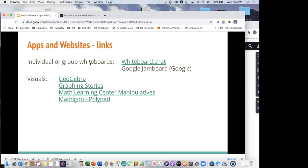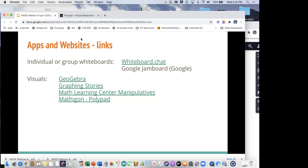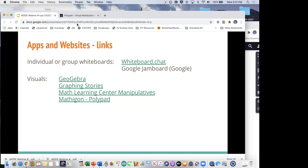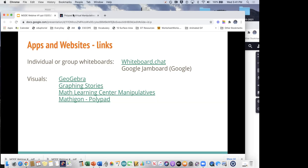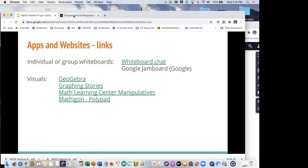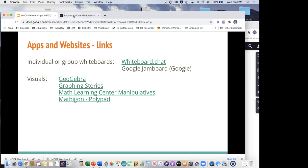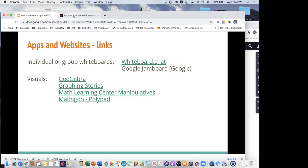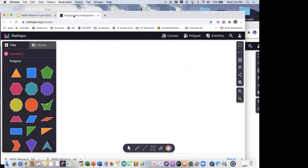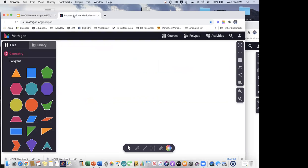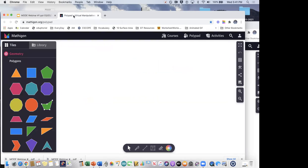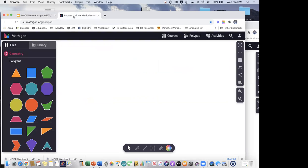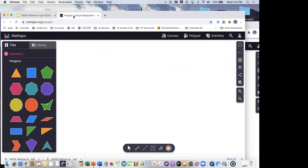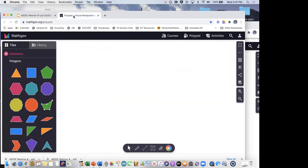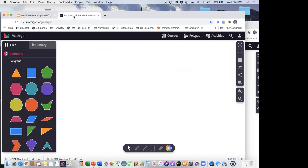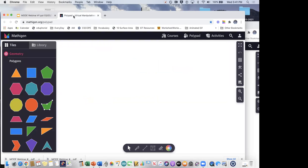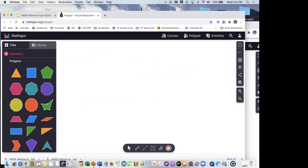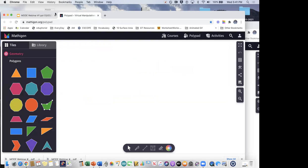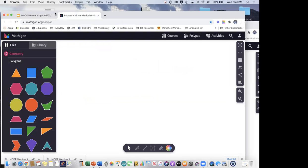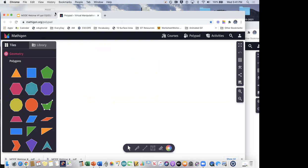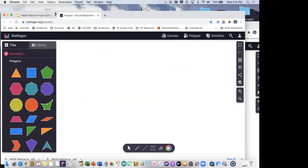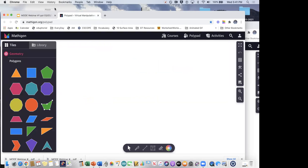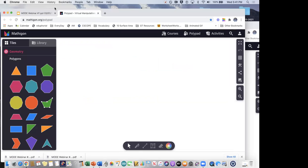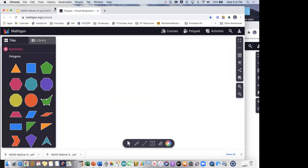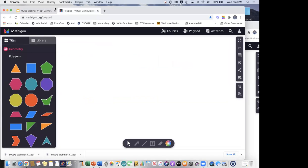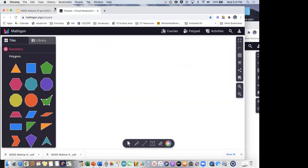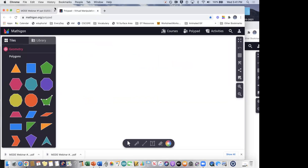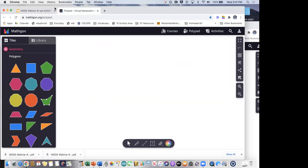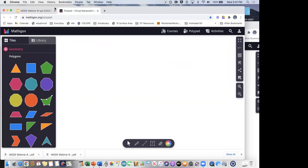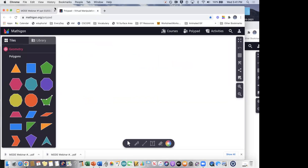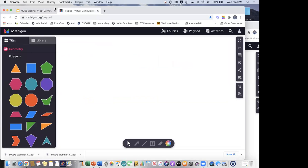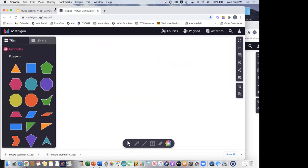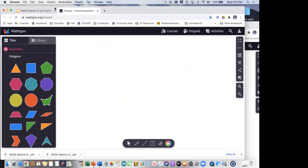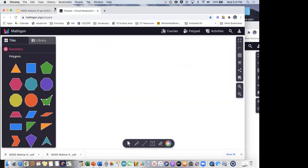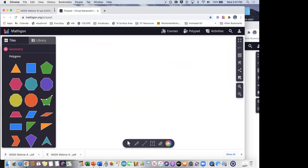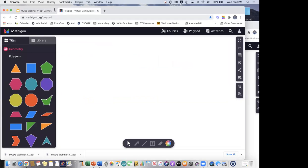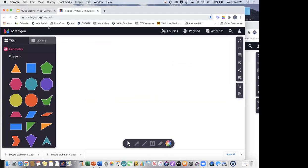ahead and show it don if you click on it will that work okay that makes sense can you see it